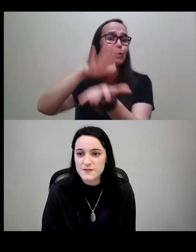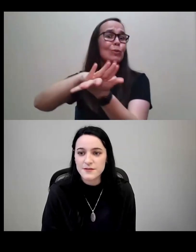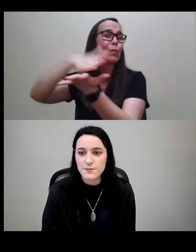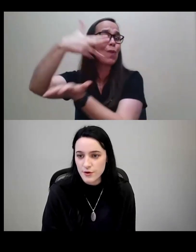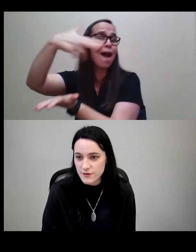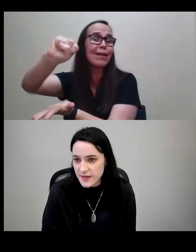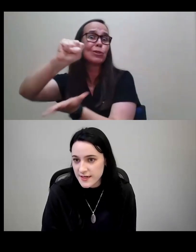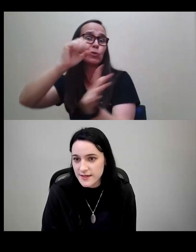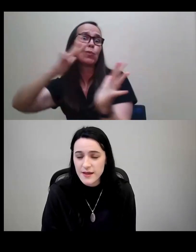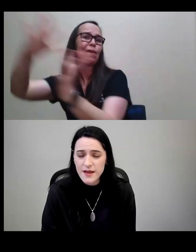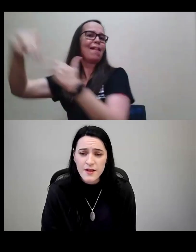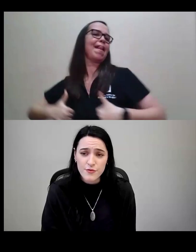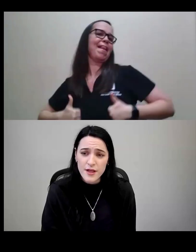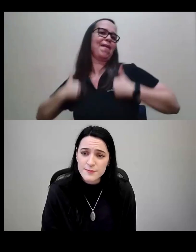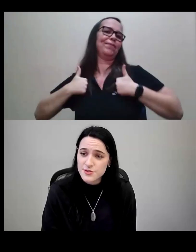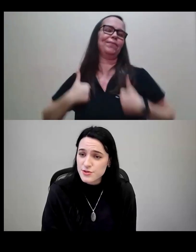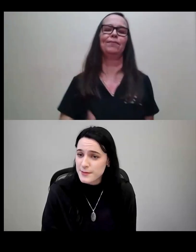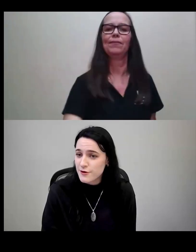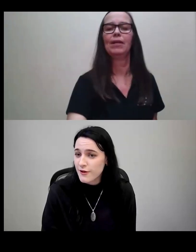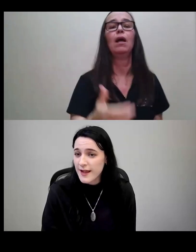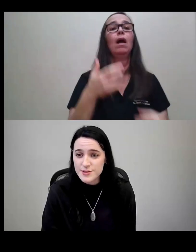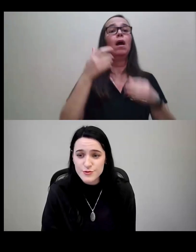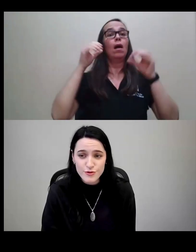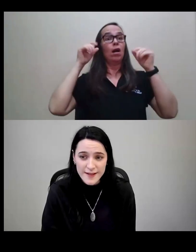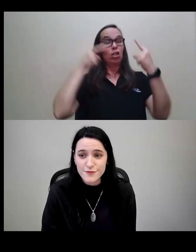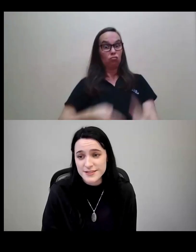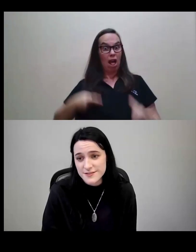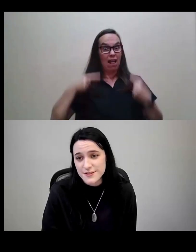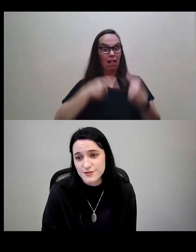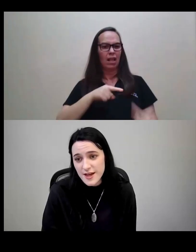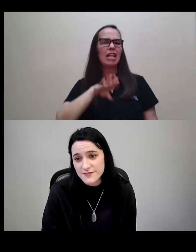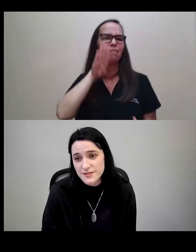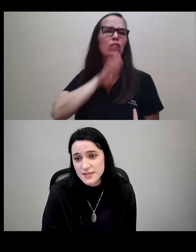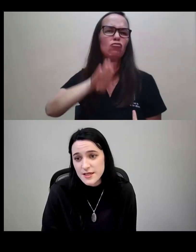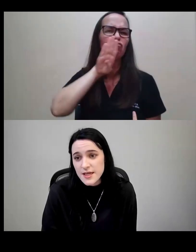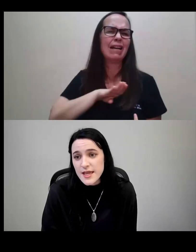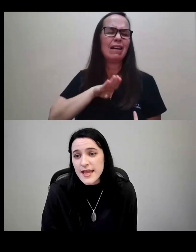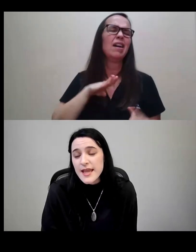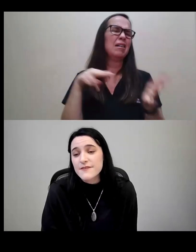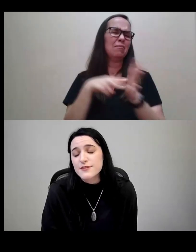want them to feel motivated through elementary, middle, high school, and the rest of their lives.